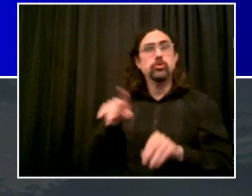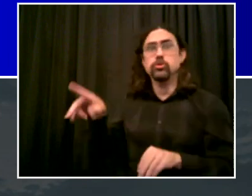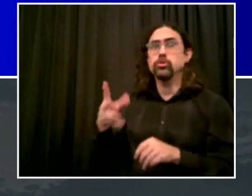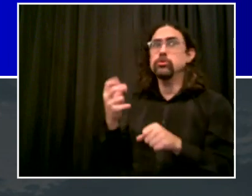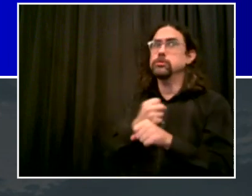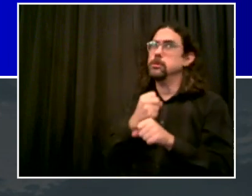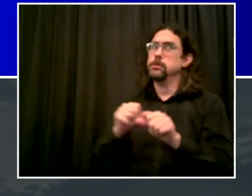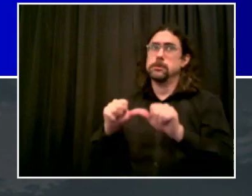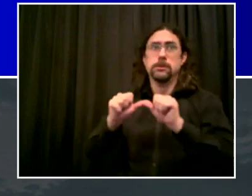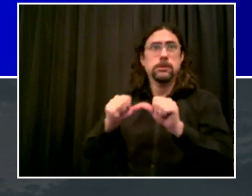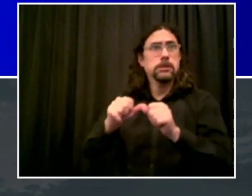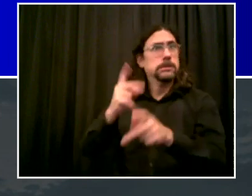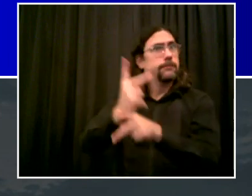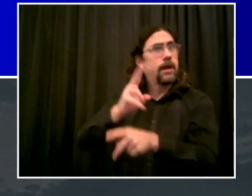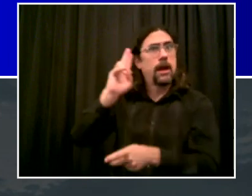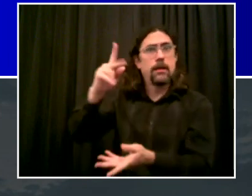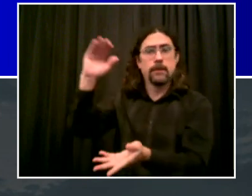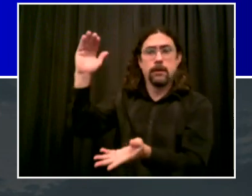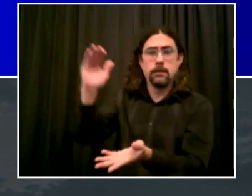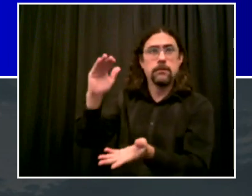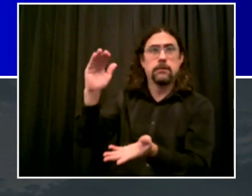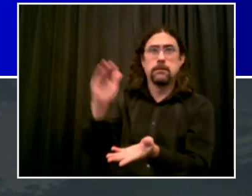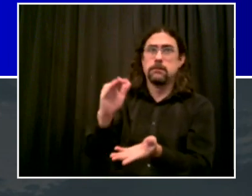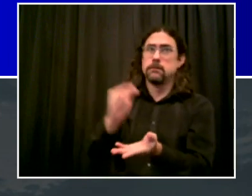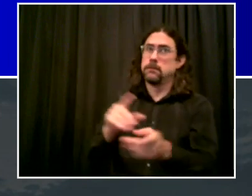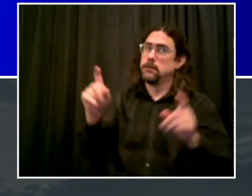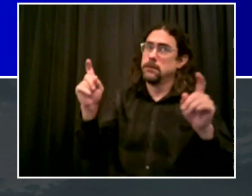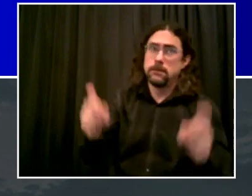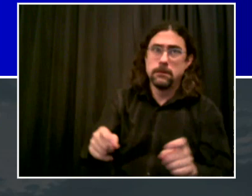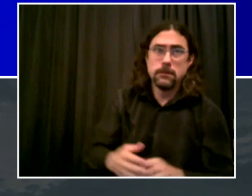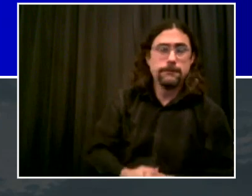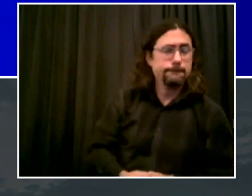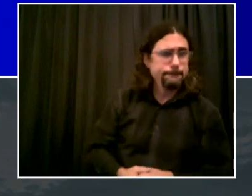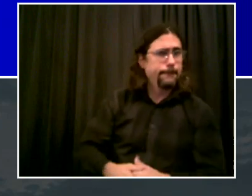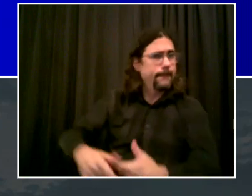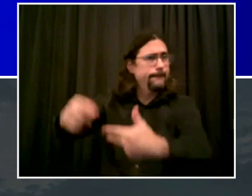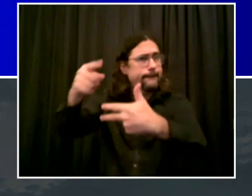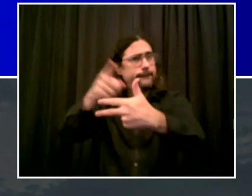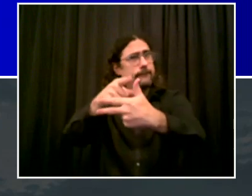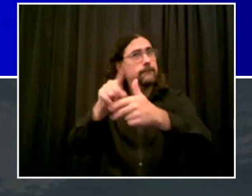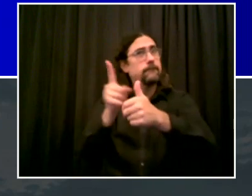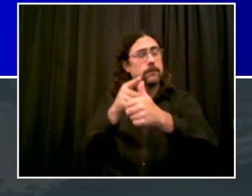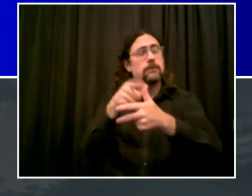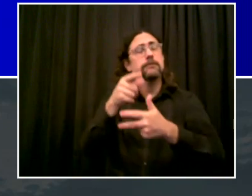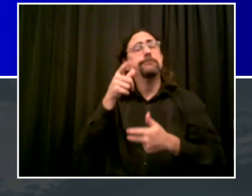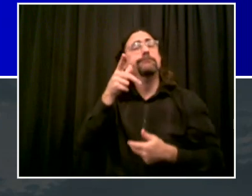NEW YORKERS ARE KEEPING NUMBERS LOW. THE DAILY NUMBER OF PEOPLE ADMITTED TO THE